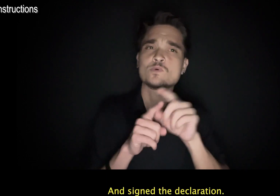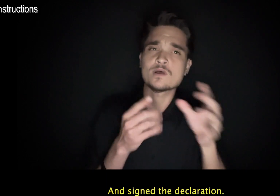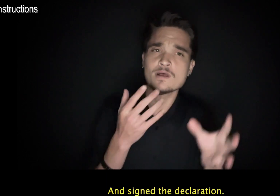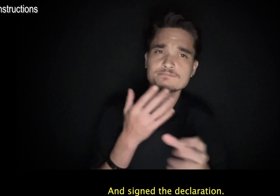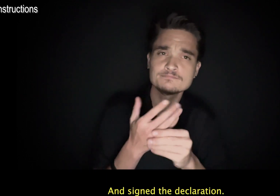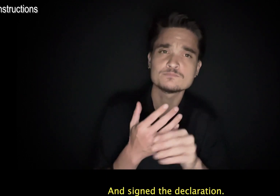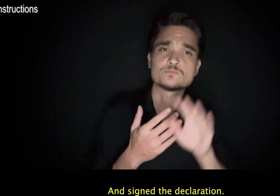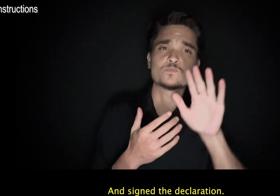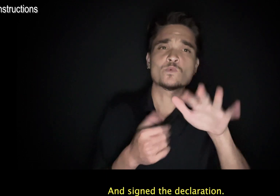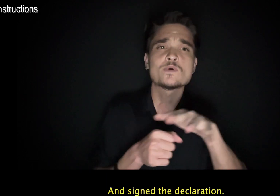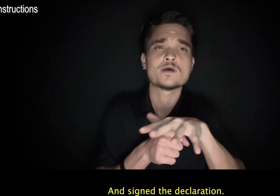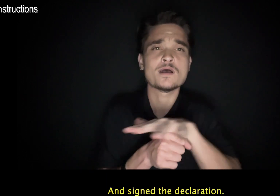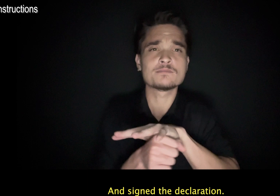And signed the declaration.